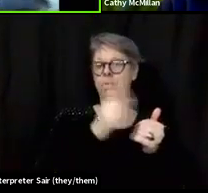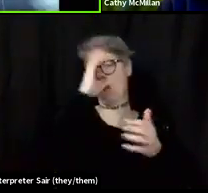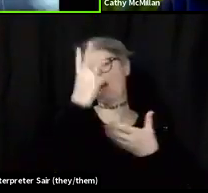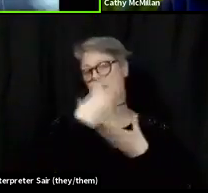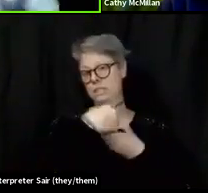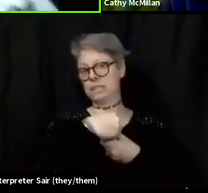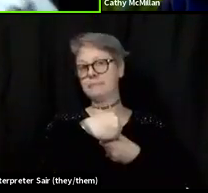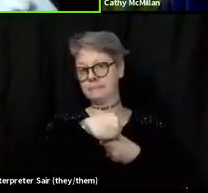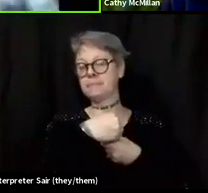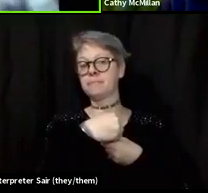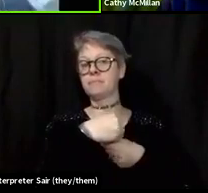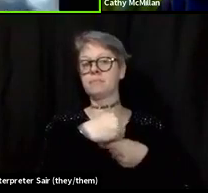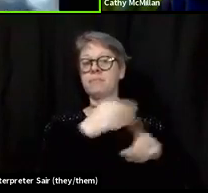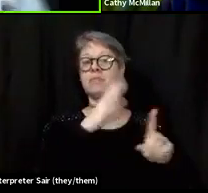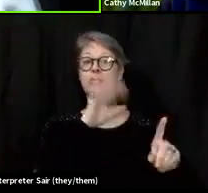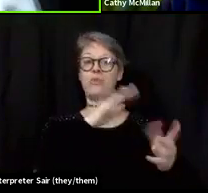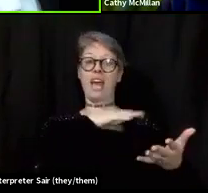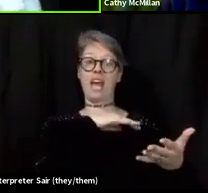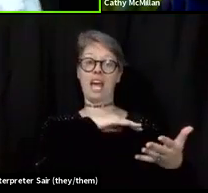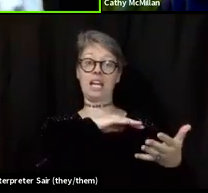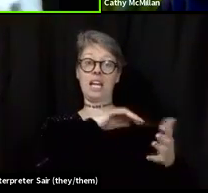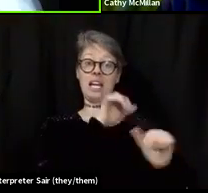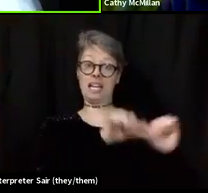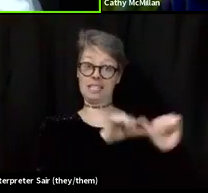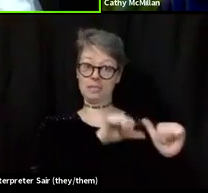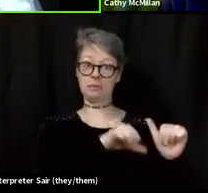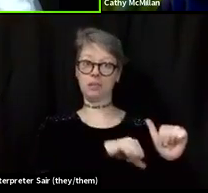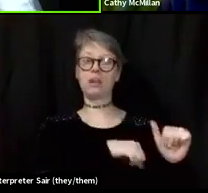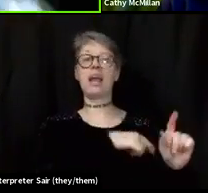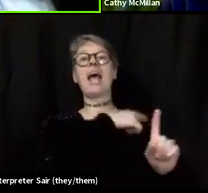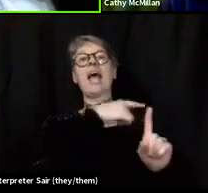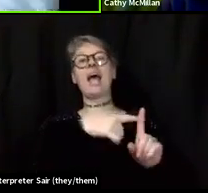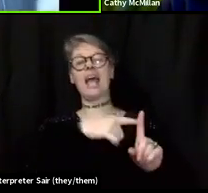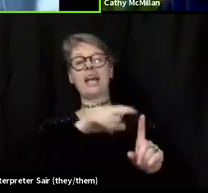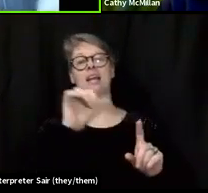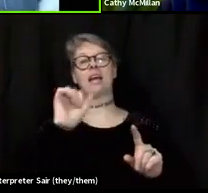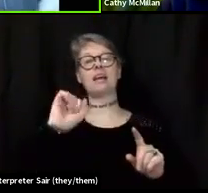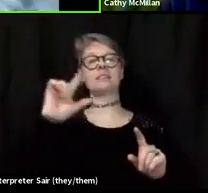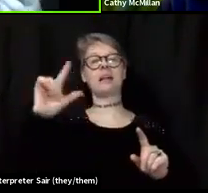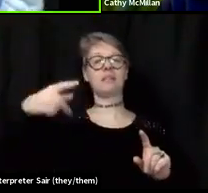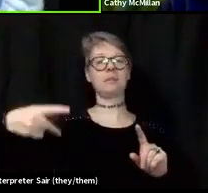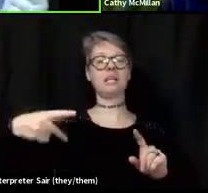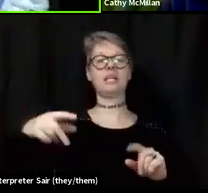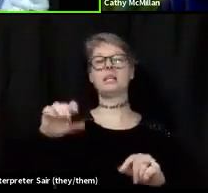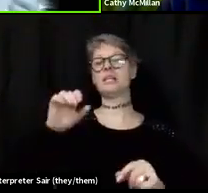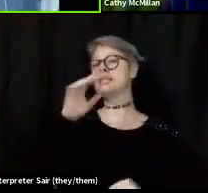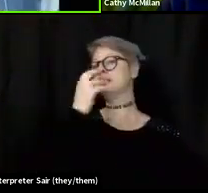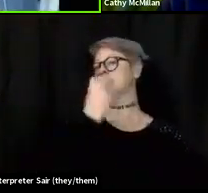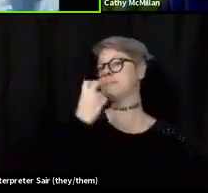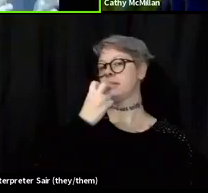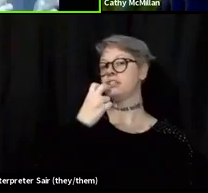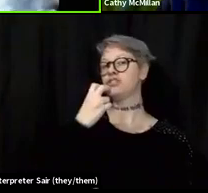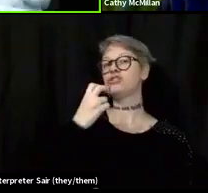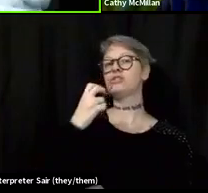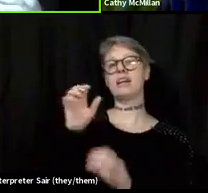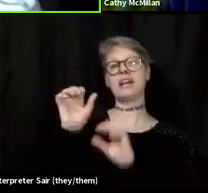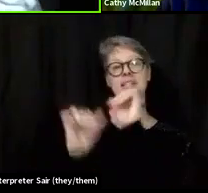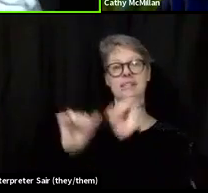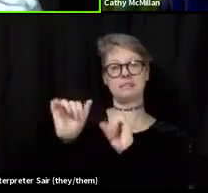And so. o we did that assessment we did that assessment and then we did a speech. pathology pathology assessment as well assessment as well, and.